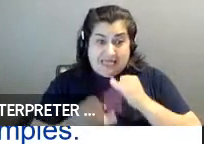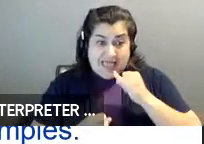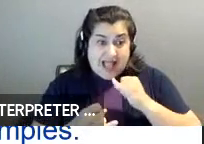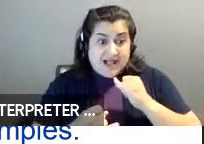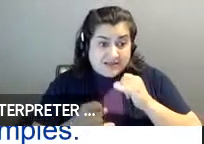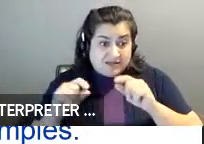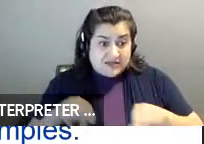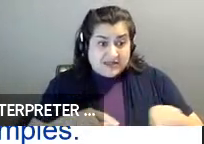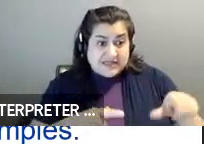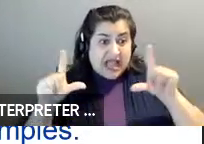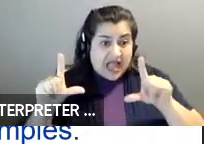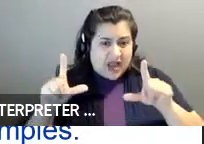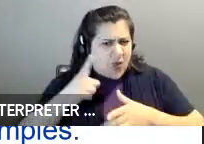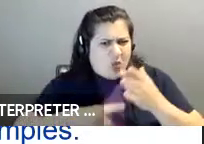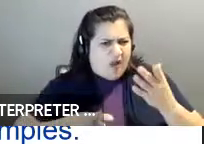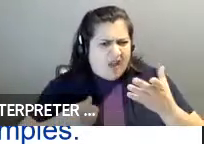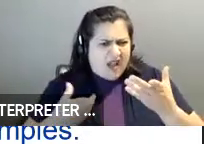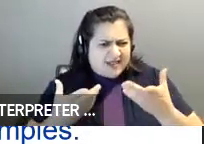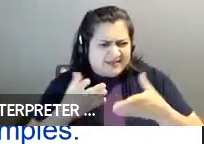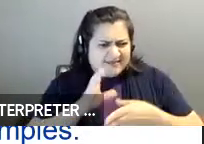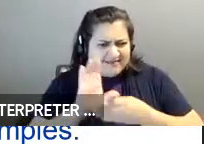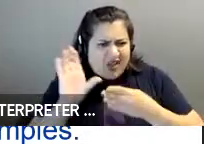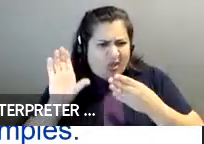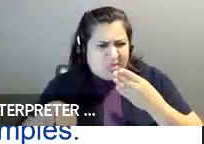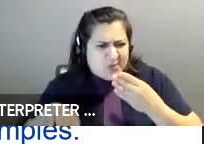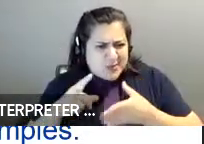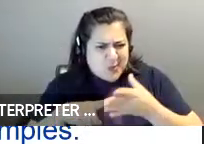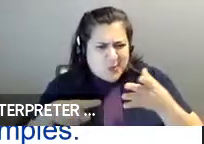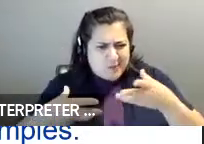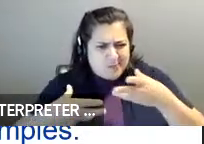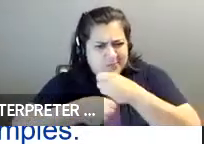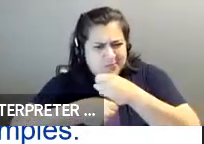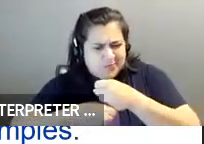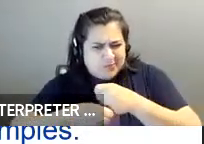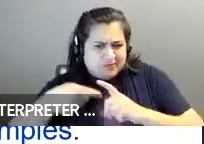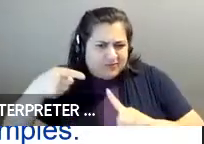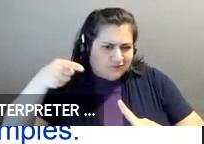What I hopefully have tried to do over the last few minutes is give all of you an understanding